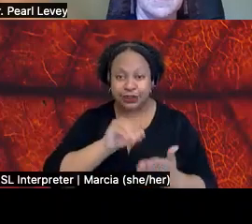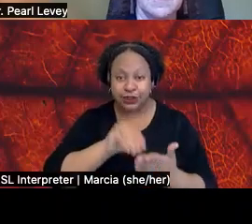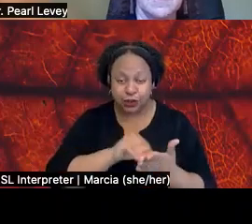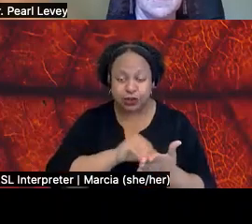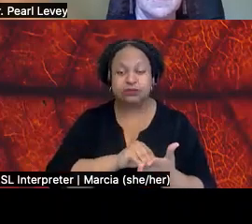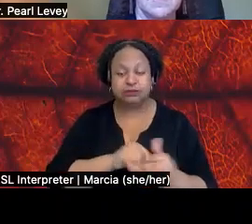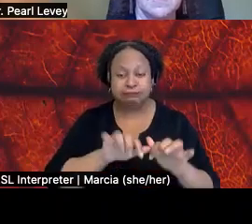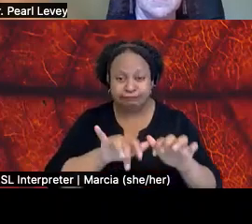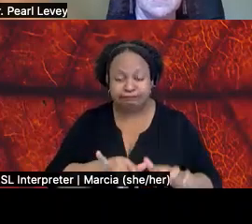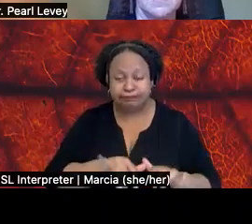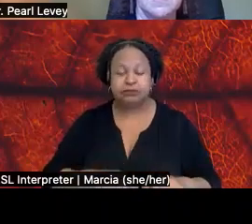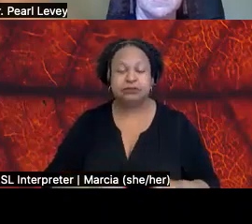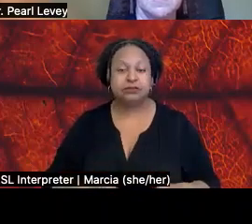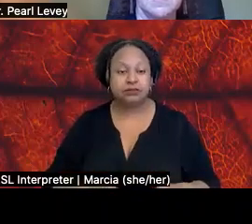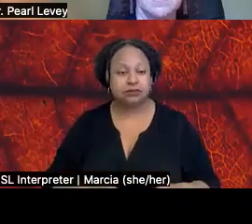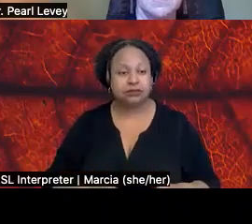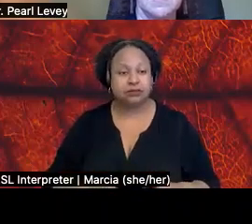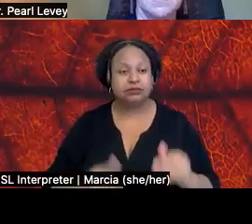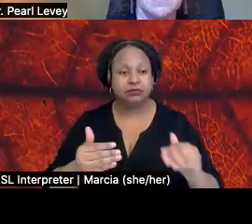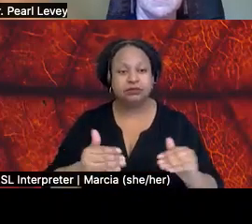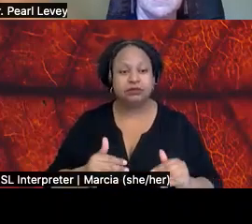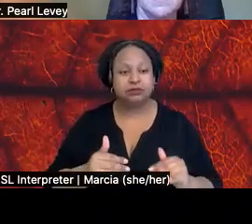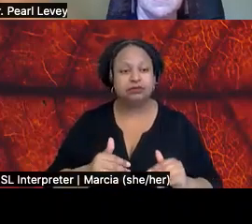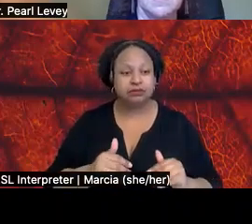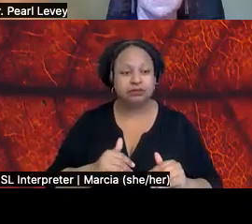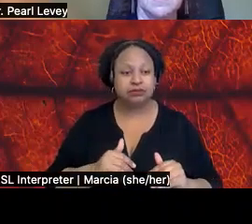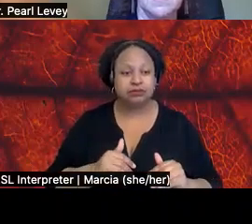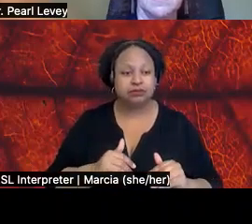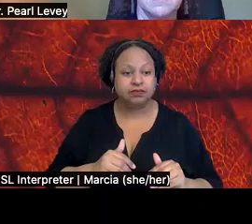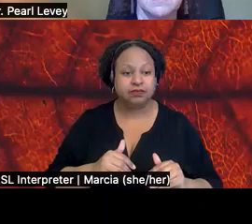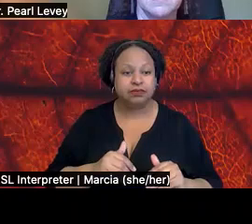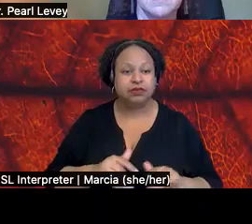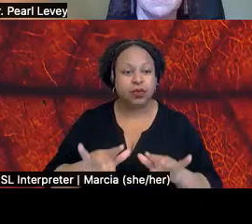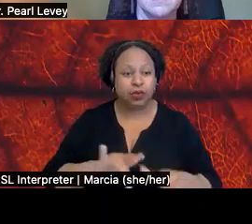Record feedback and supervision sessions for later review. Very, very important.